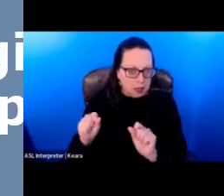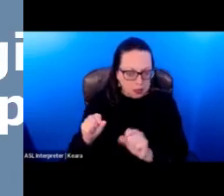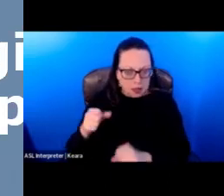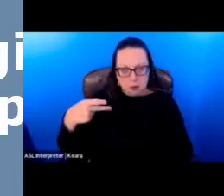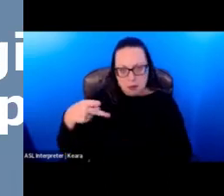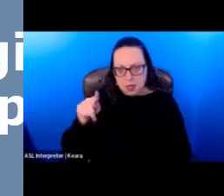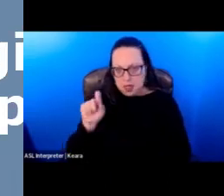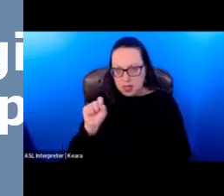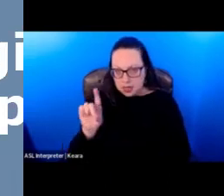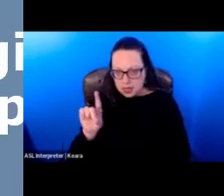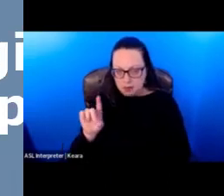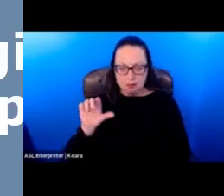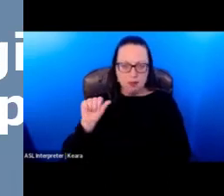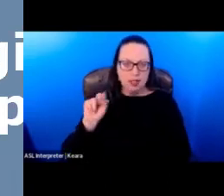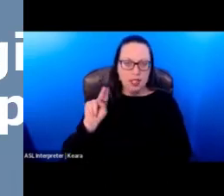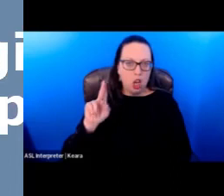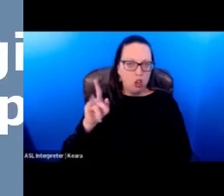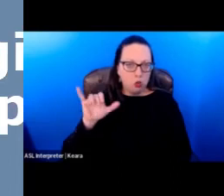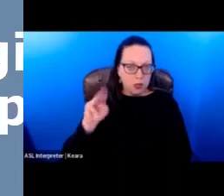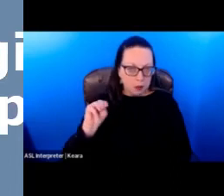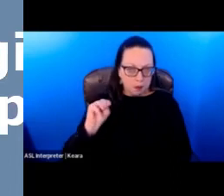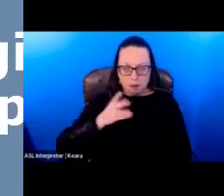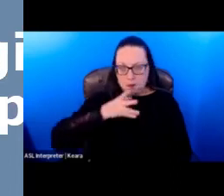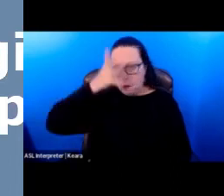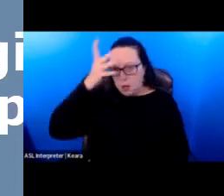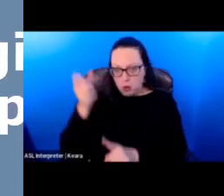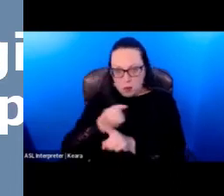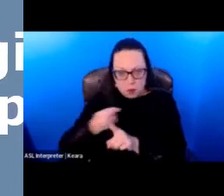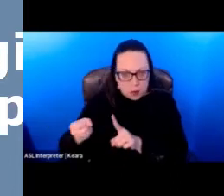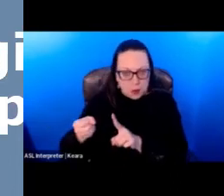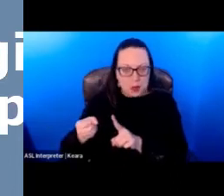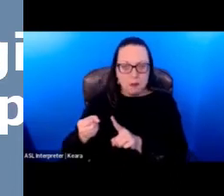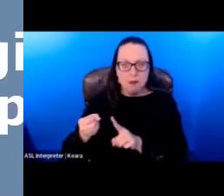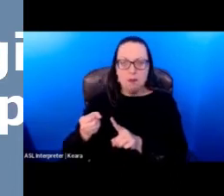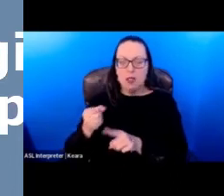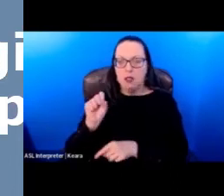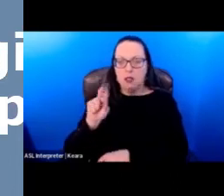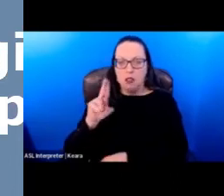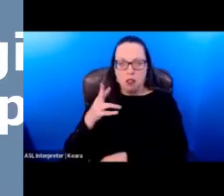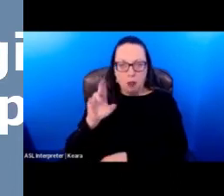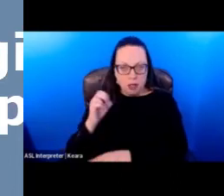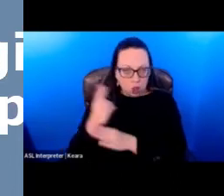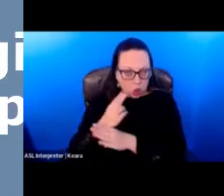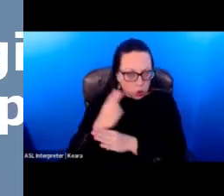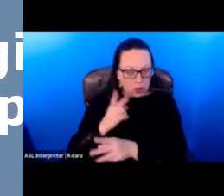rural communities that continue to be a challenge. The challenges that providers